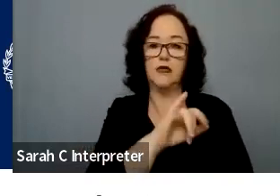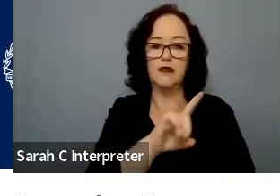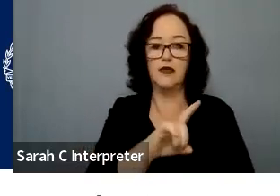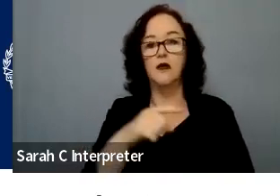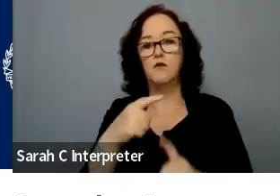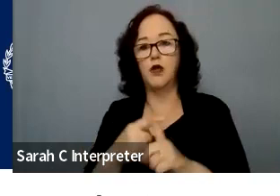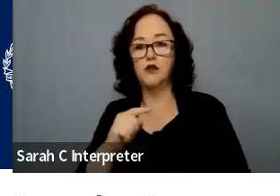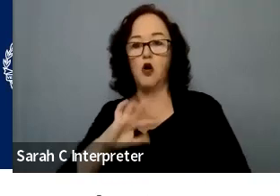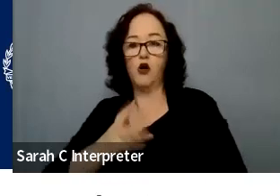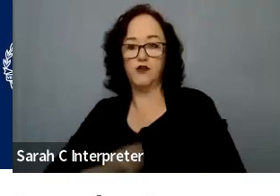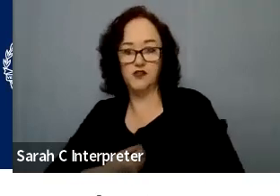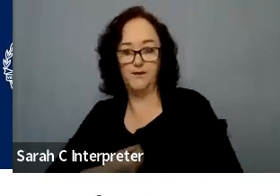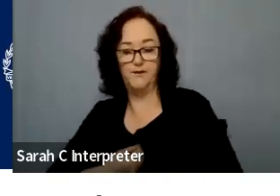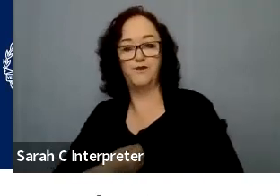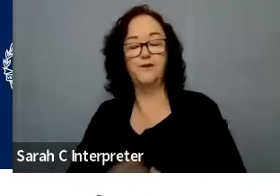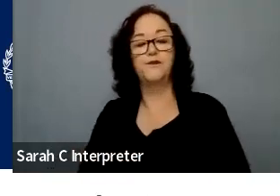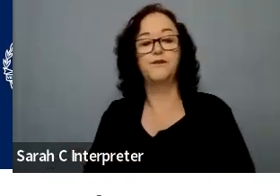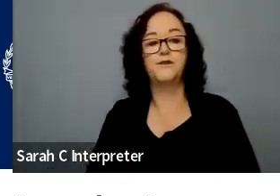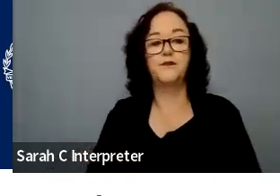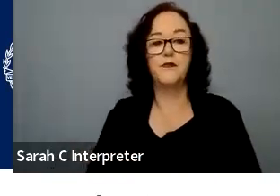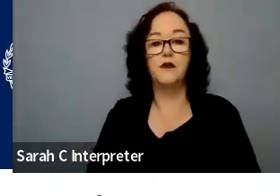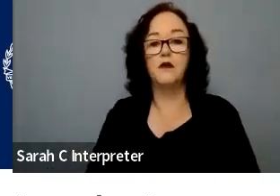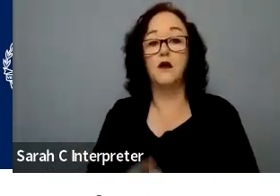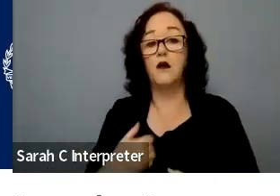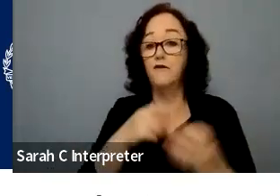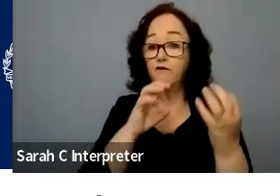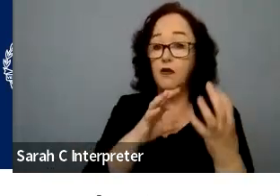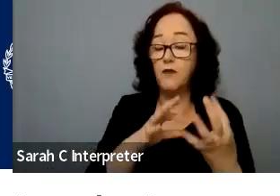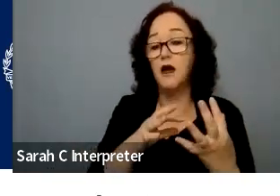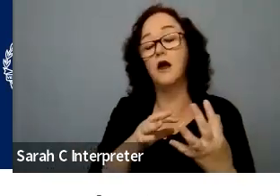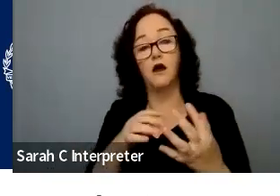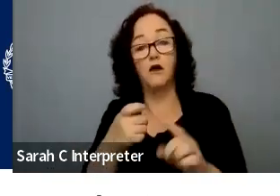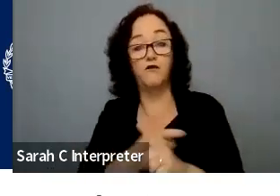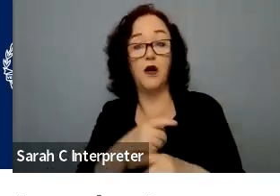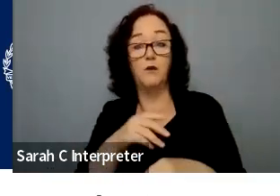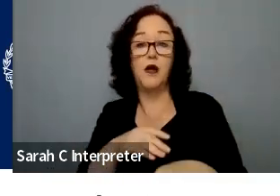We had feedback and input from an advisory committee who provided